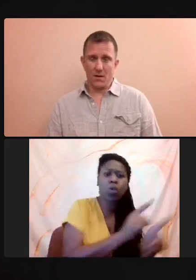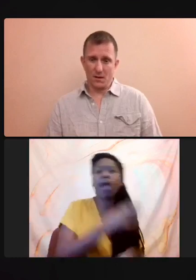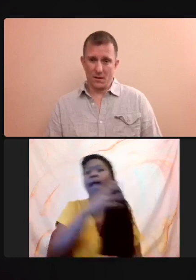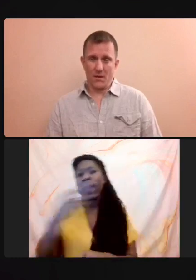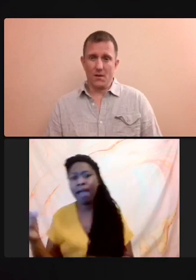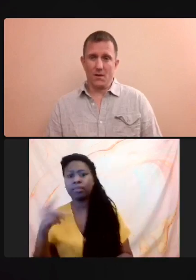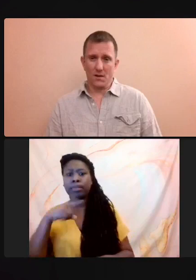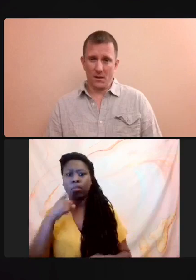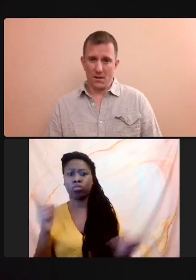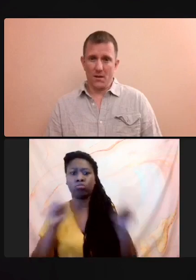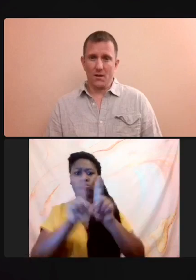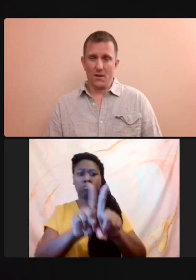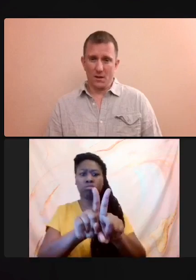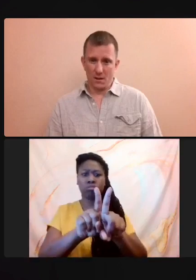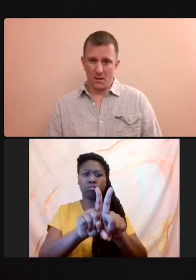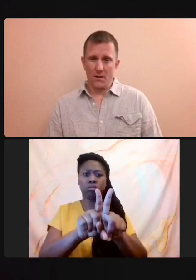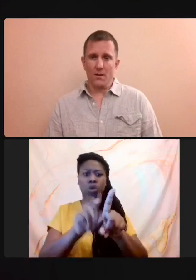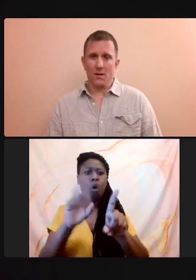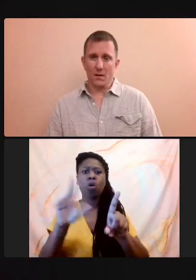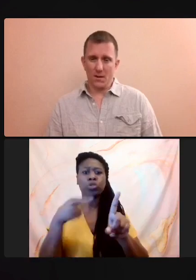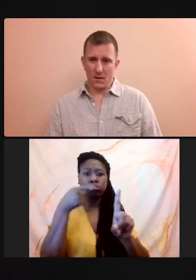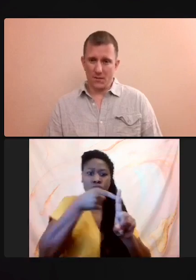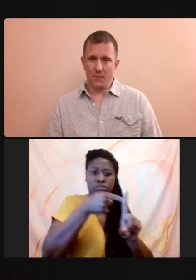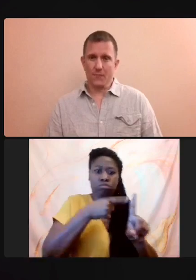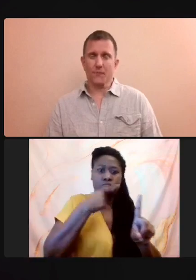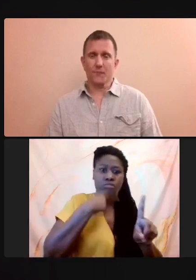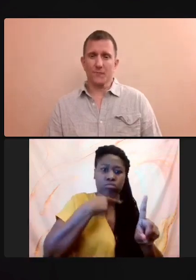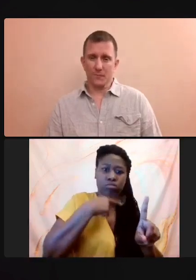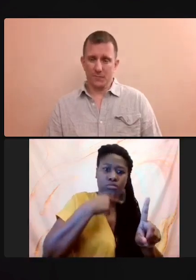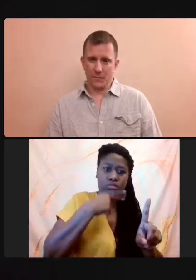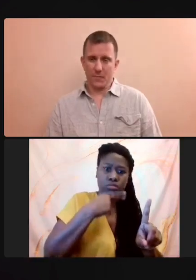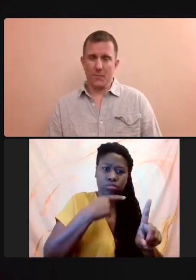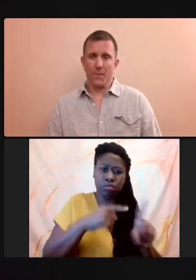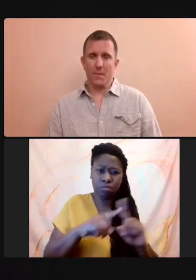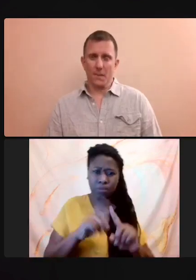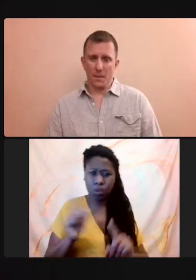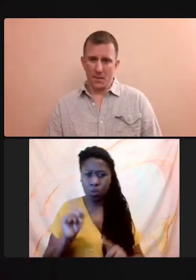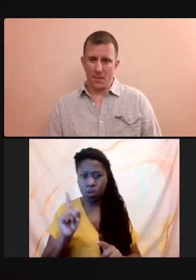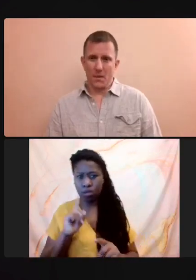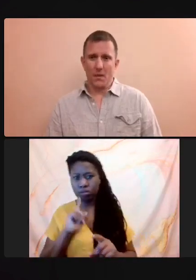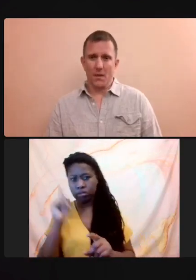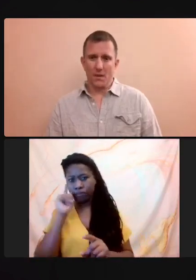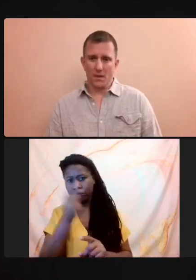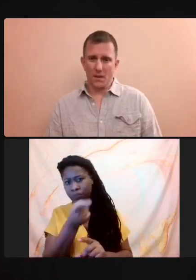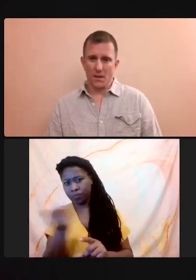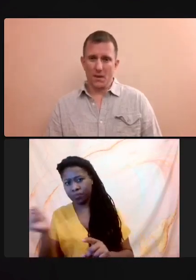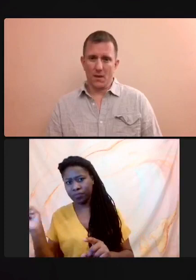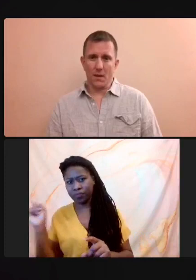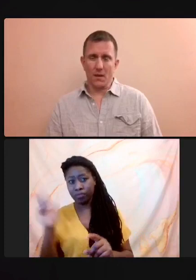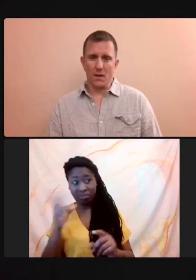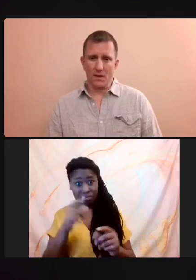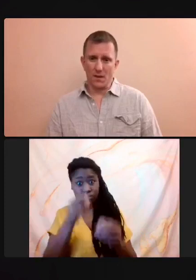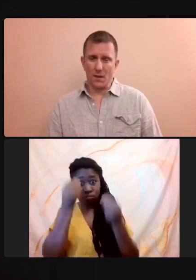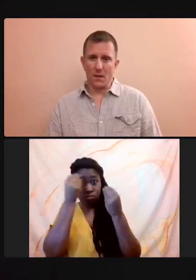to have both hearing and deaf to be able to facilitate learning about interpreting, learning about the deaf community and